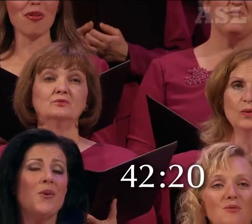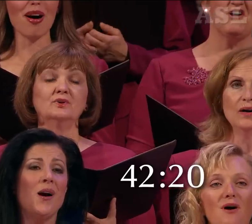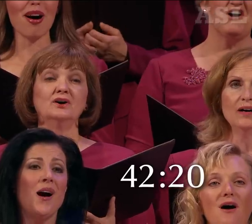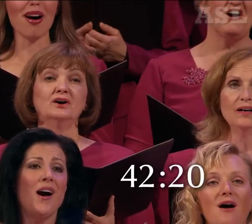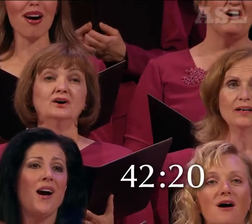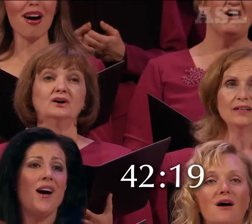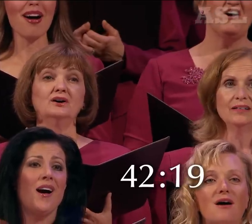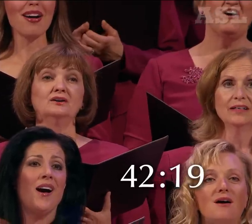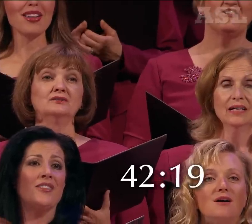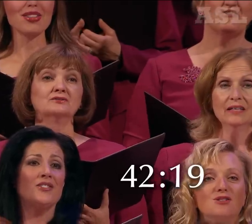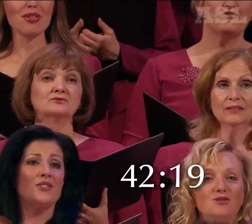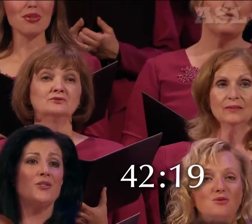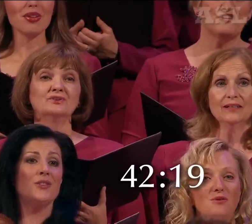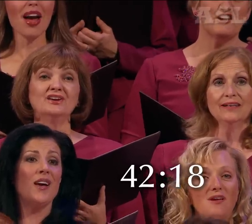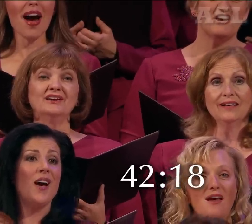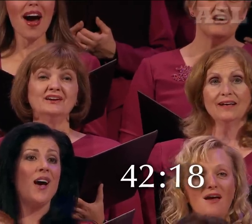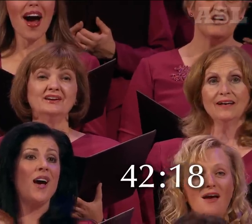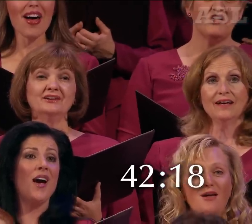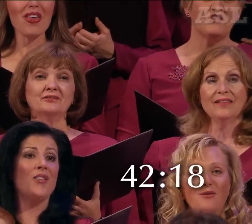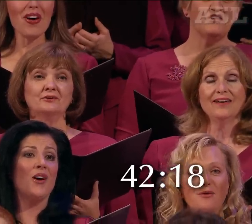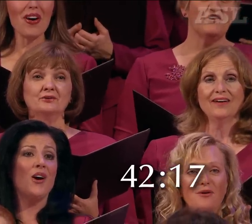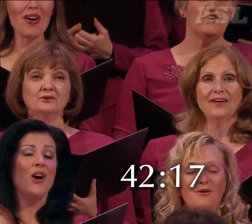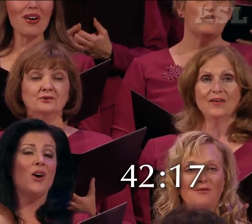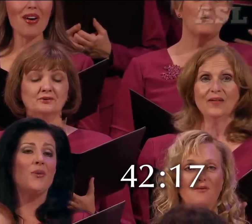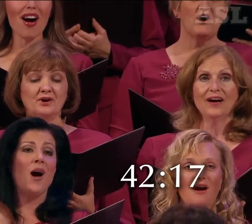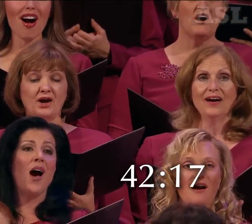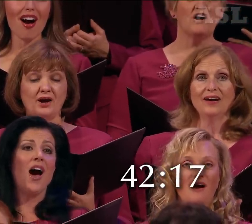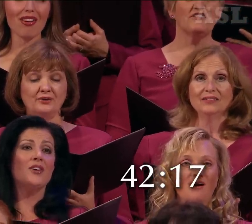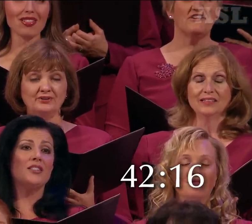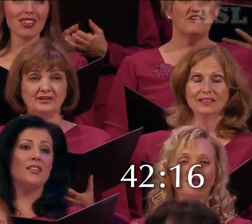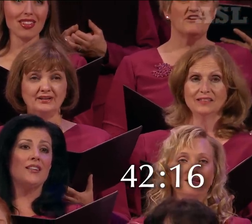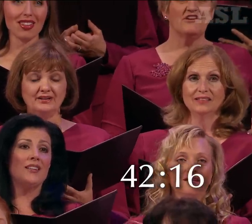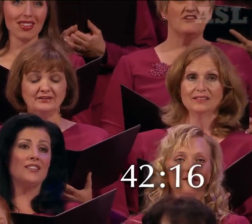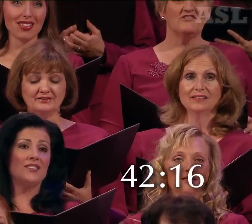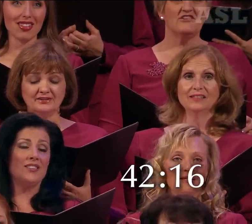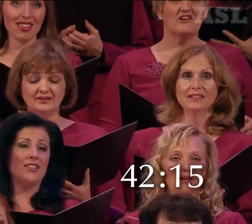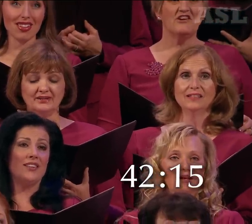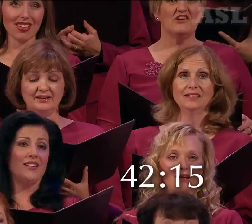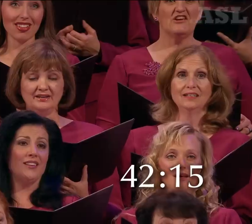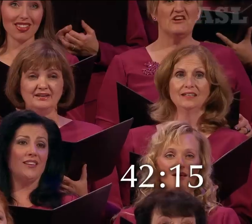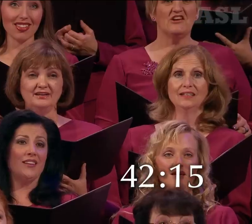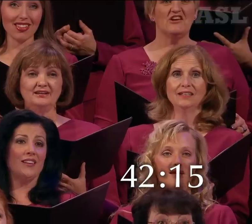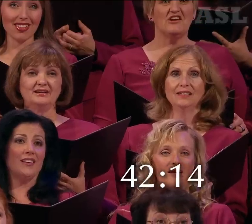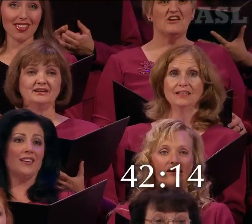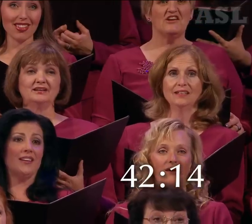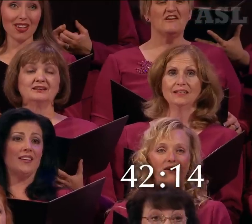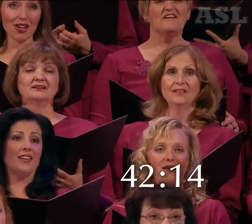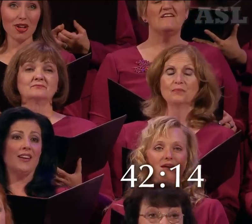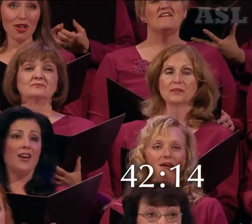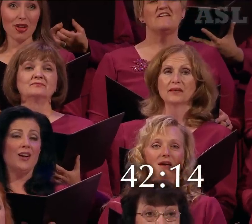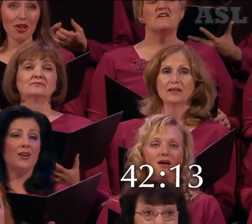THIS IS THE ENGLISH CLOSED CAPTION CHANNEL OF THE CHURCH OF JESUS CHRIST OF LATTER-DAY SAINTS.